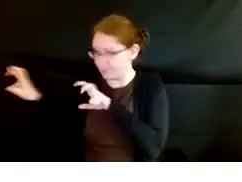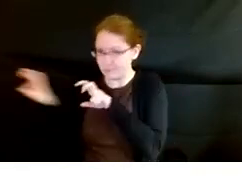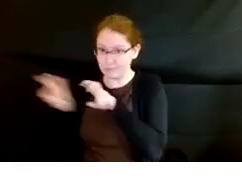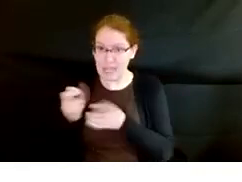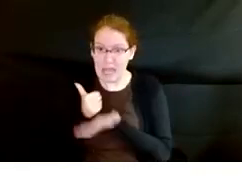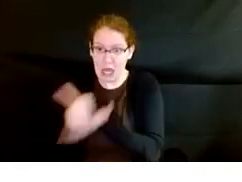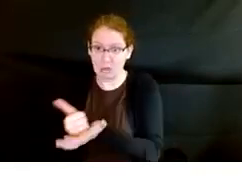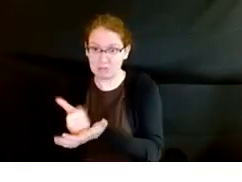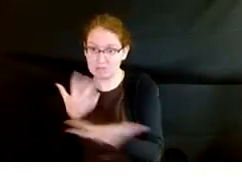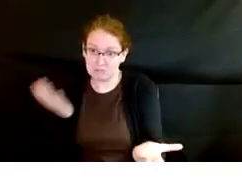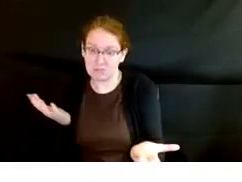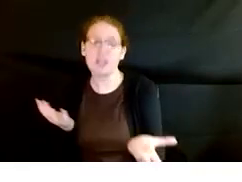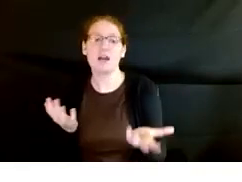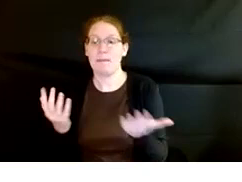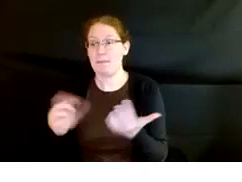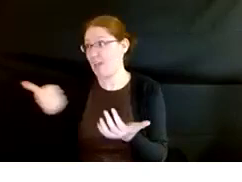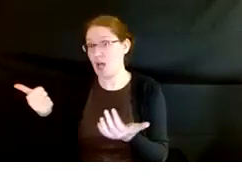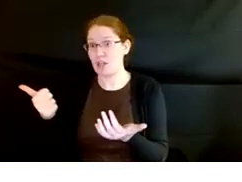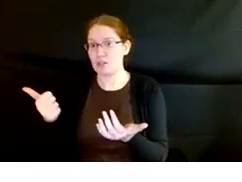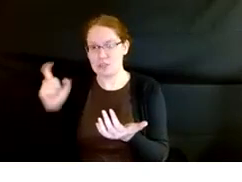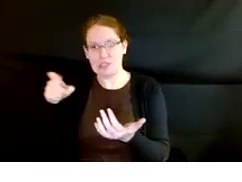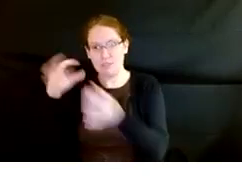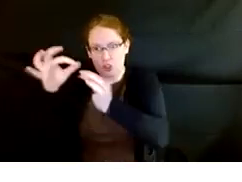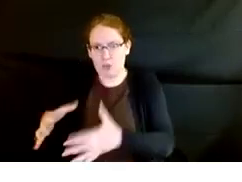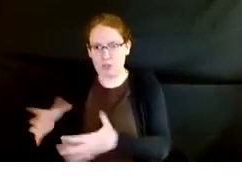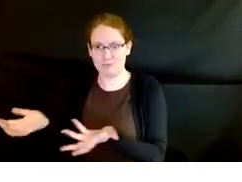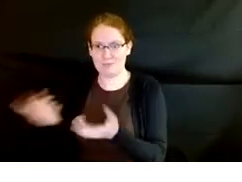another one may be that you get a sign language interpreter and it can be an interpreter like we have